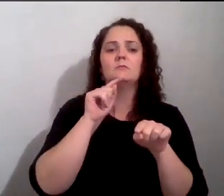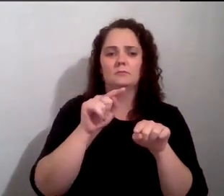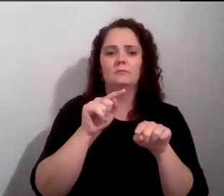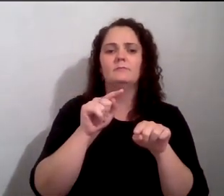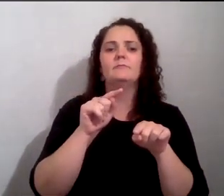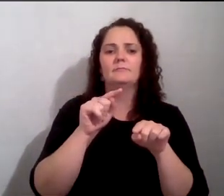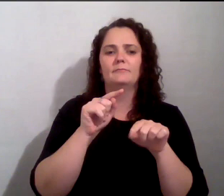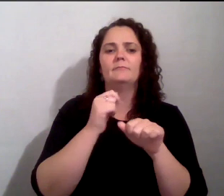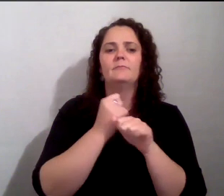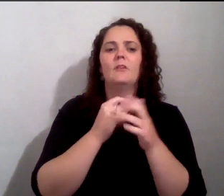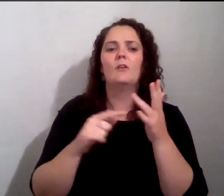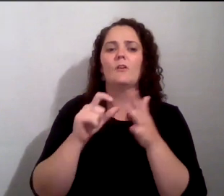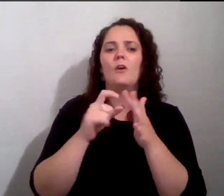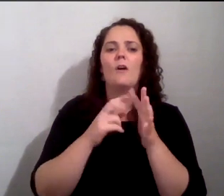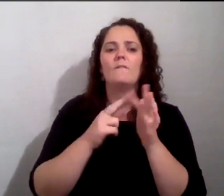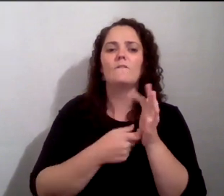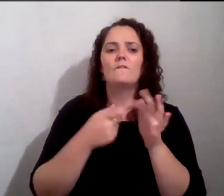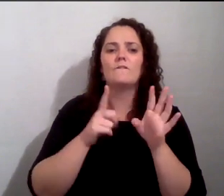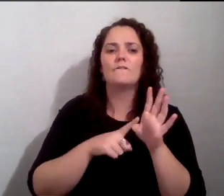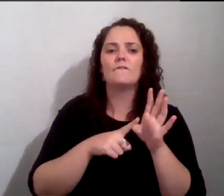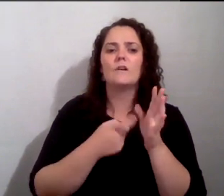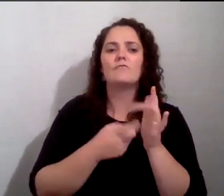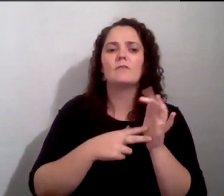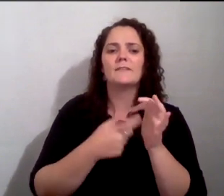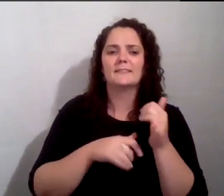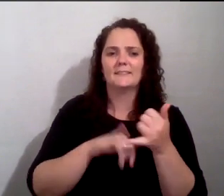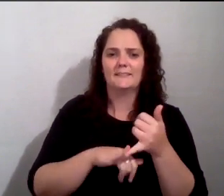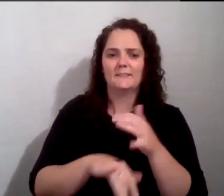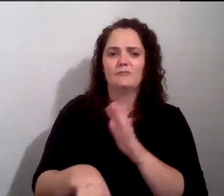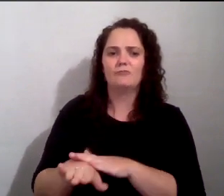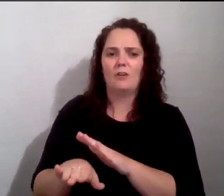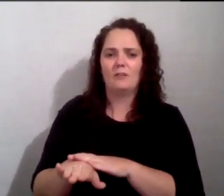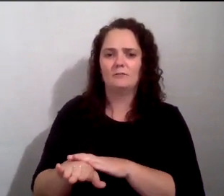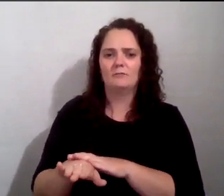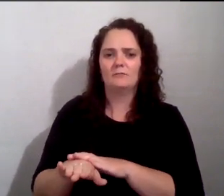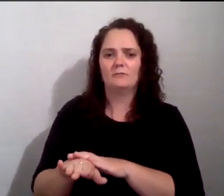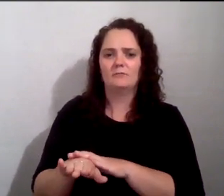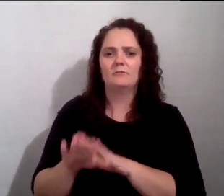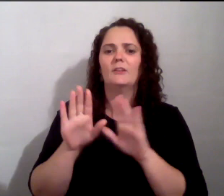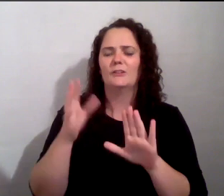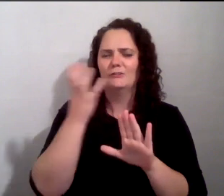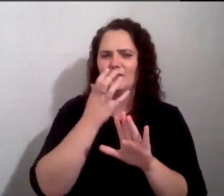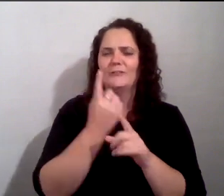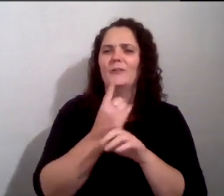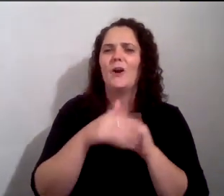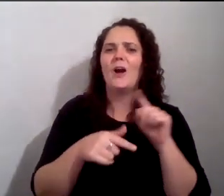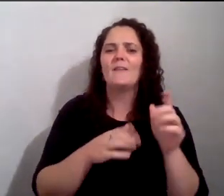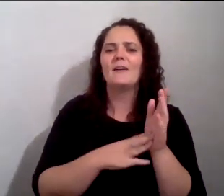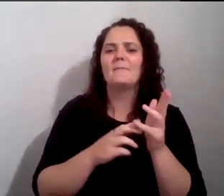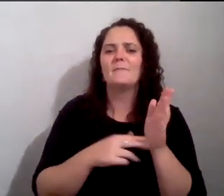middle and the left works by Josephine Muntz-Adams. Actually first I’ll be